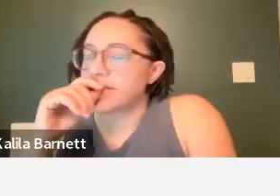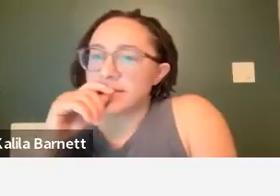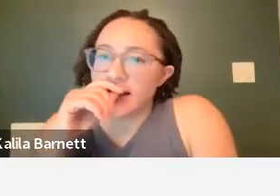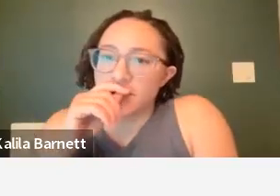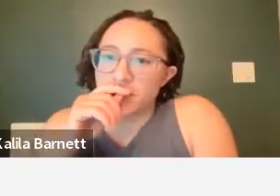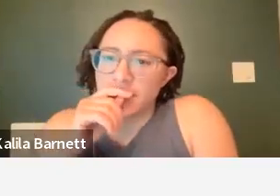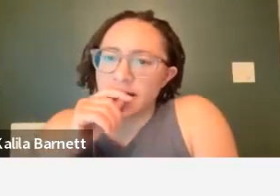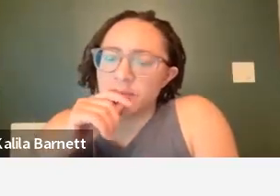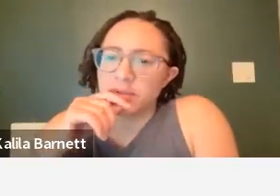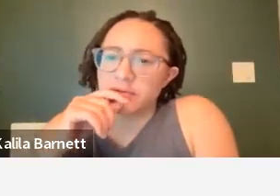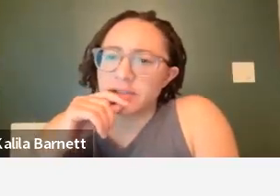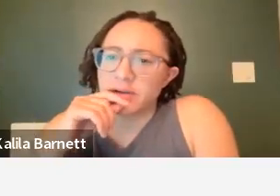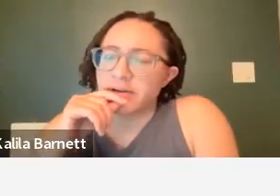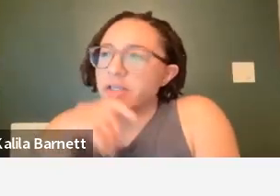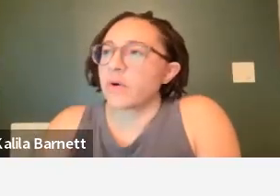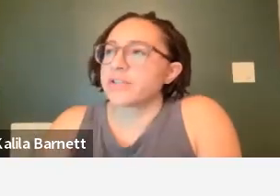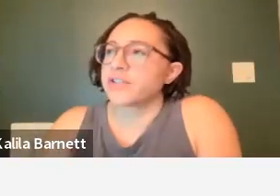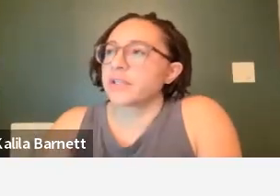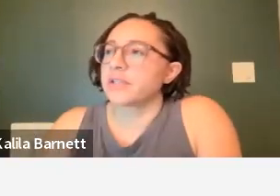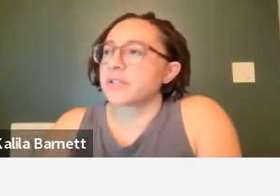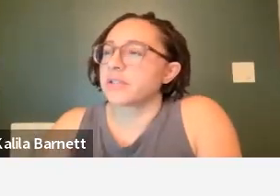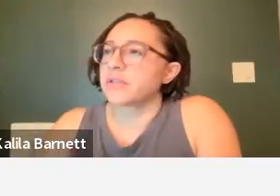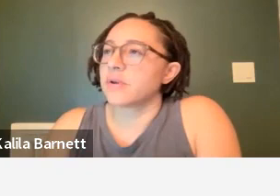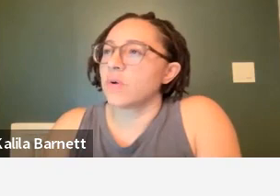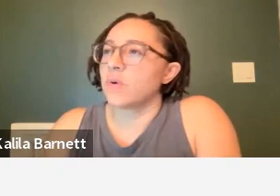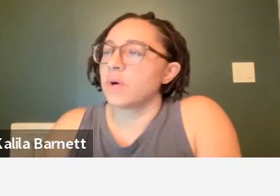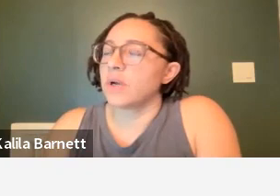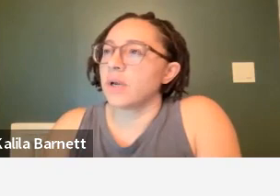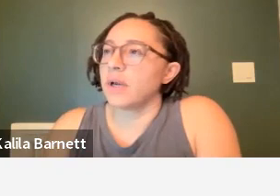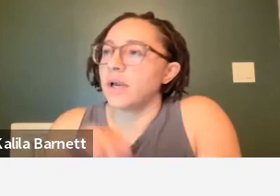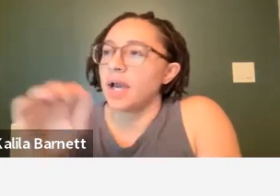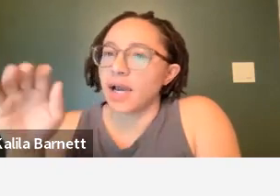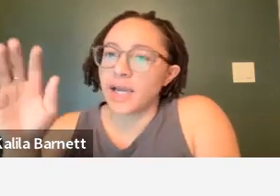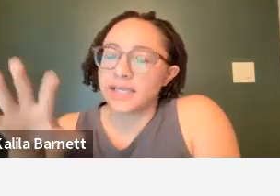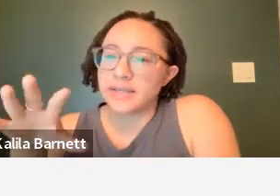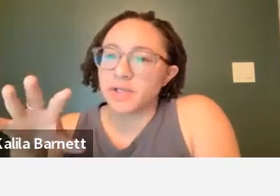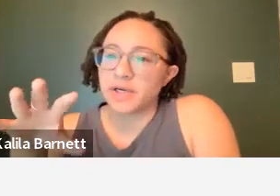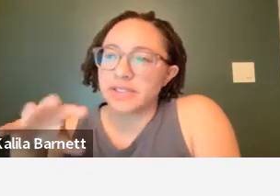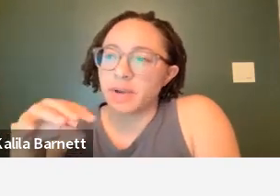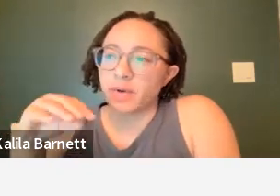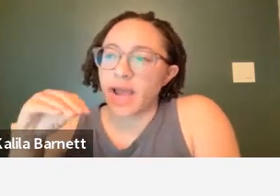the workforce training will be an eligible expense under the deployment, the Zero-Emission Technology